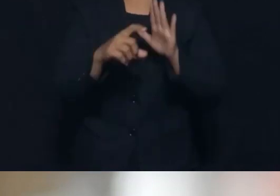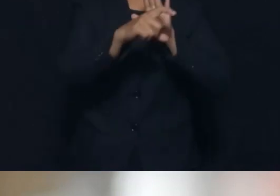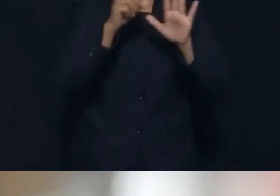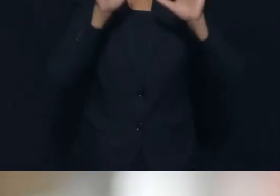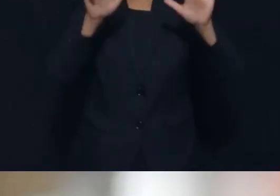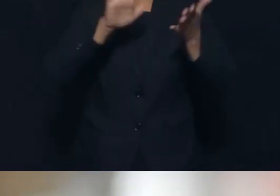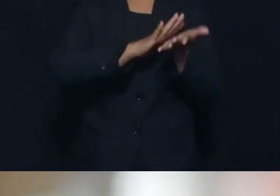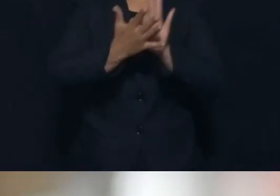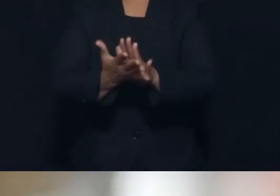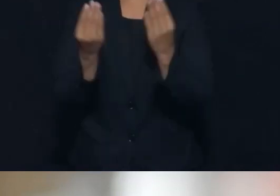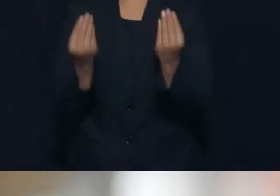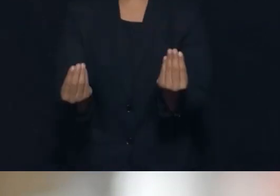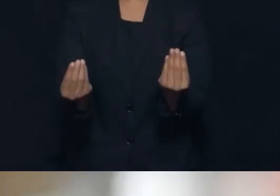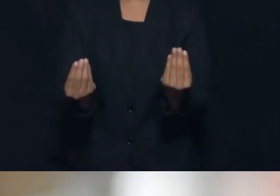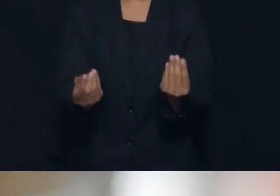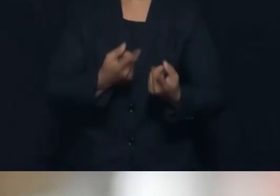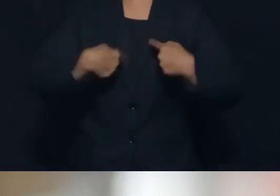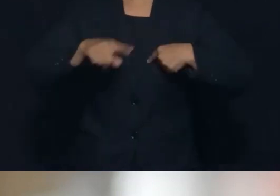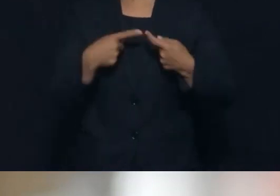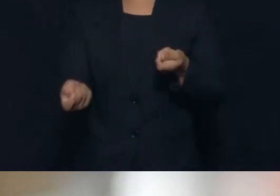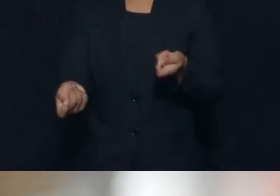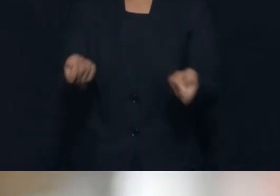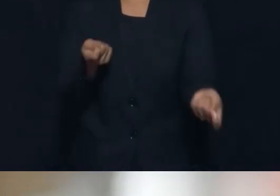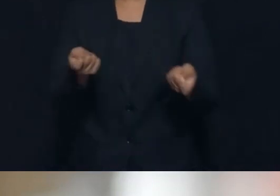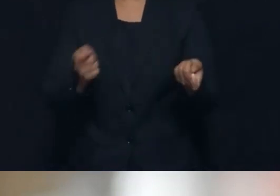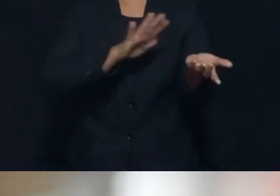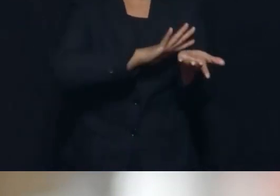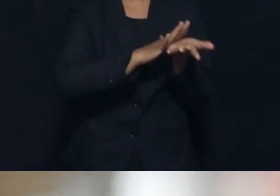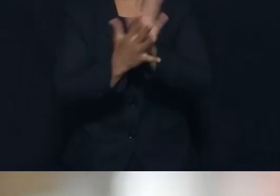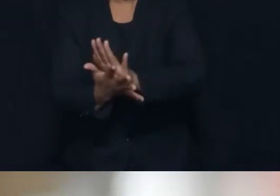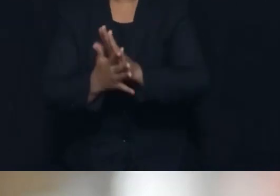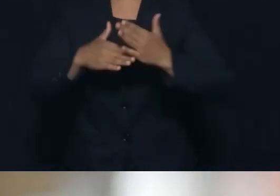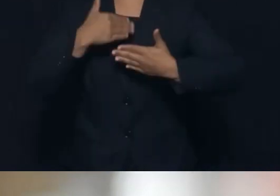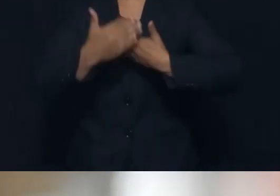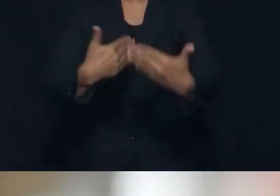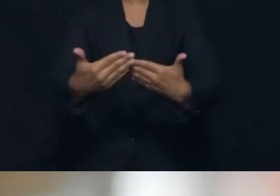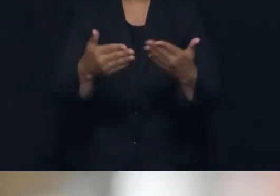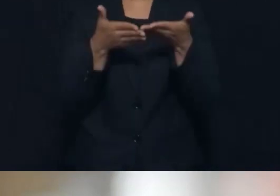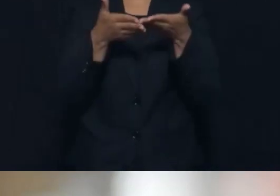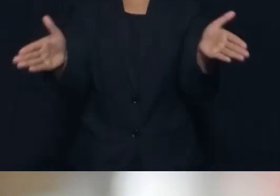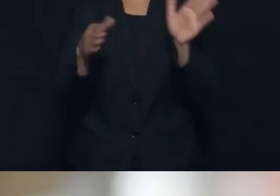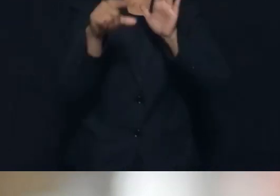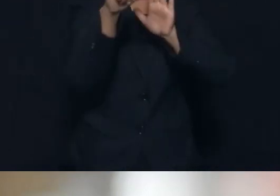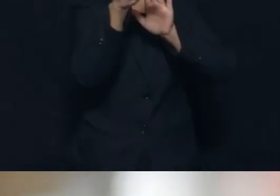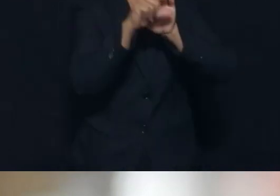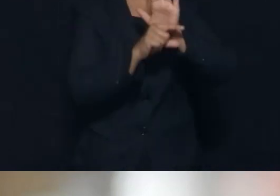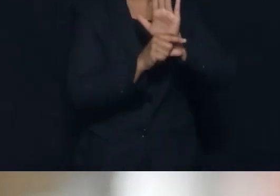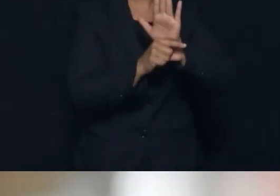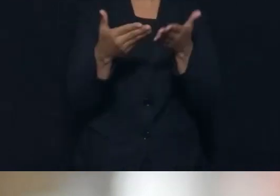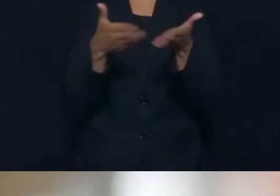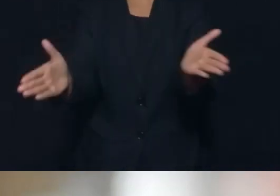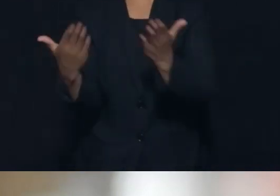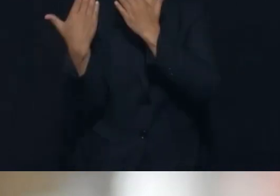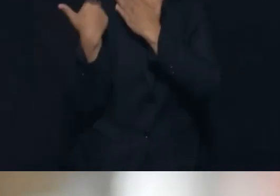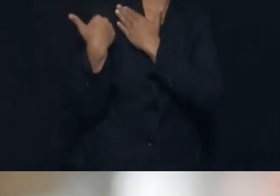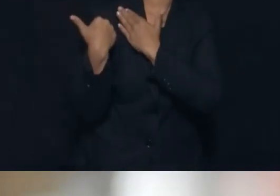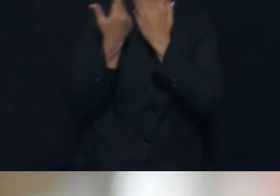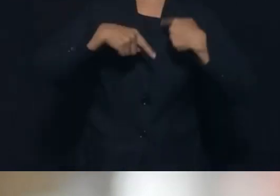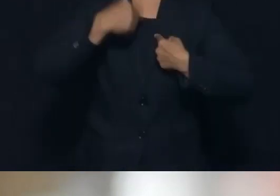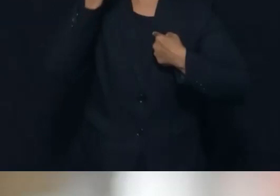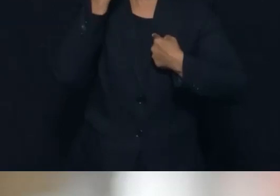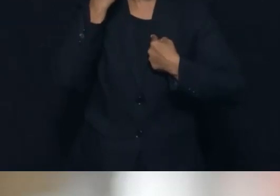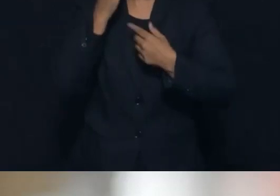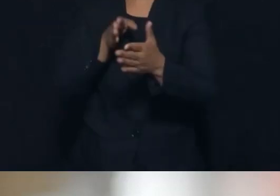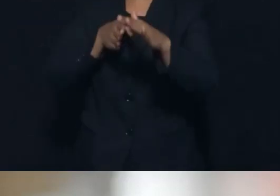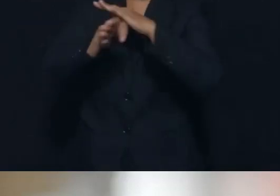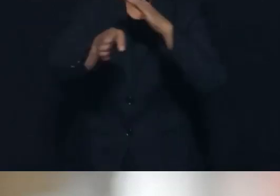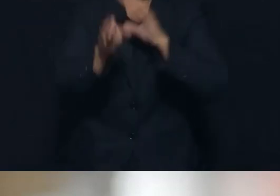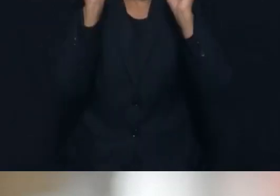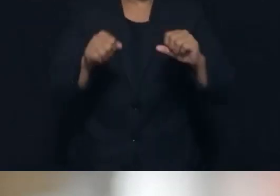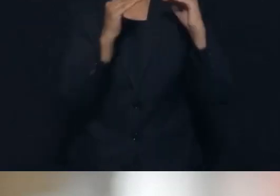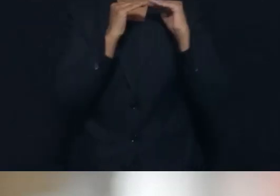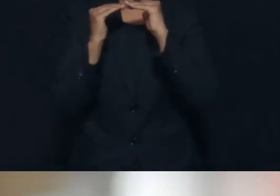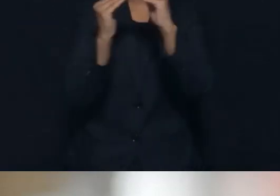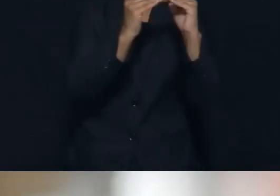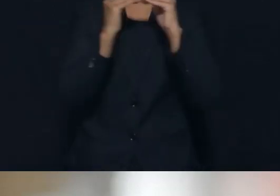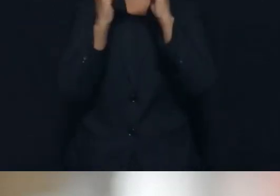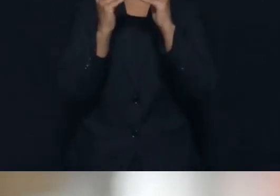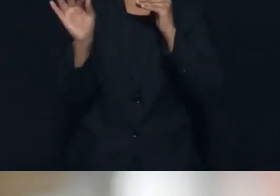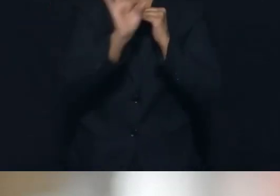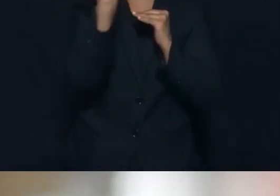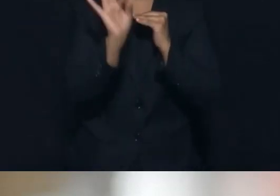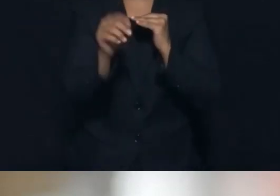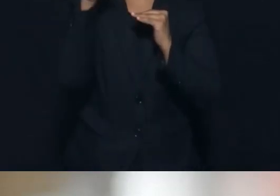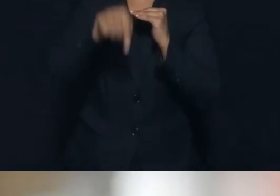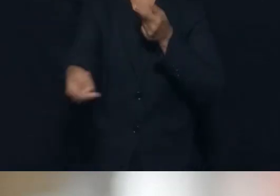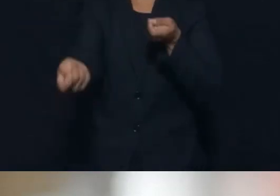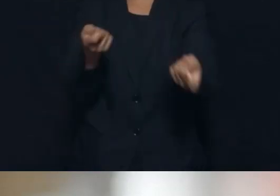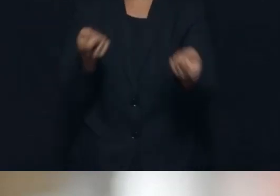with the general obligations in article 9, ensuring access equal basis for all facilities